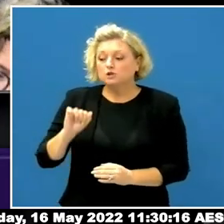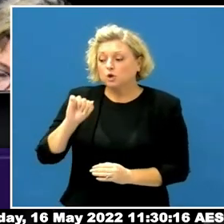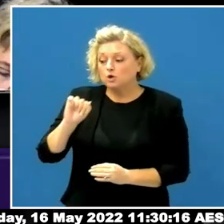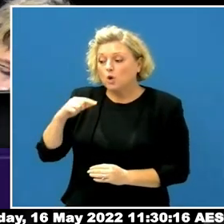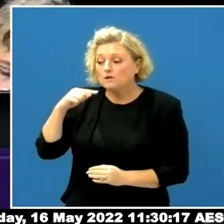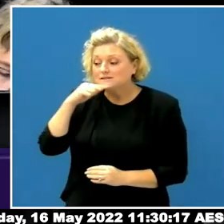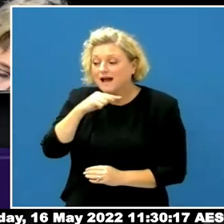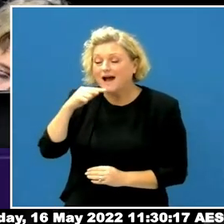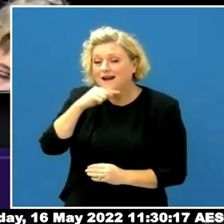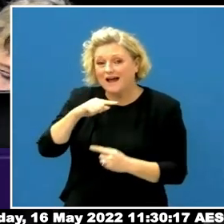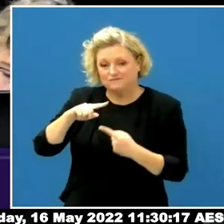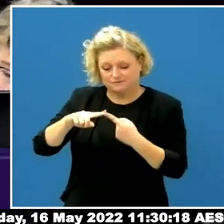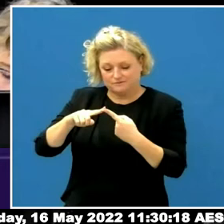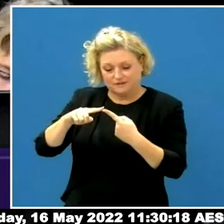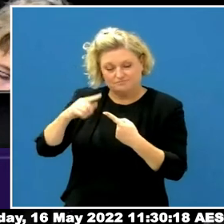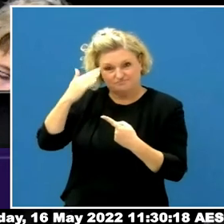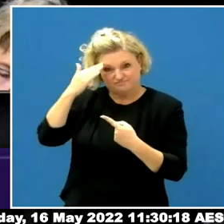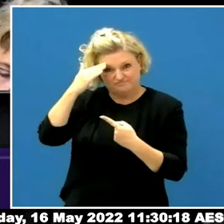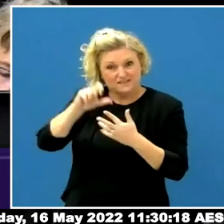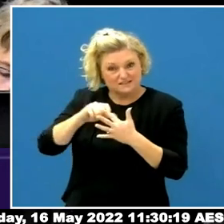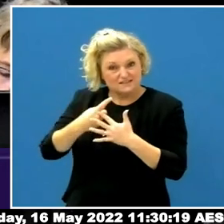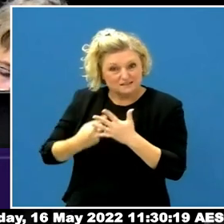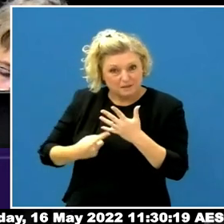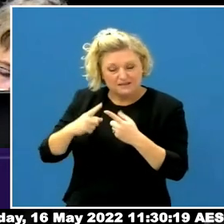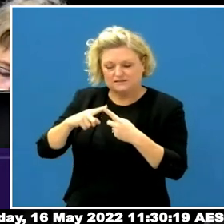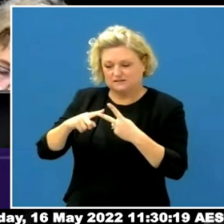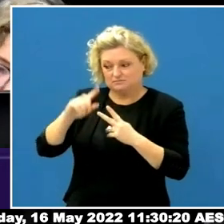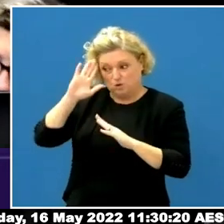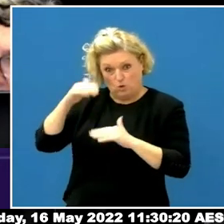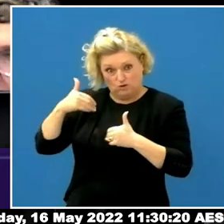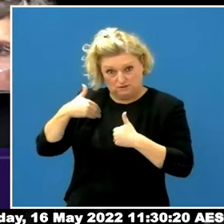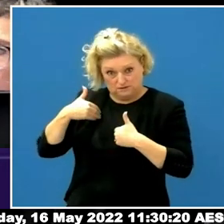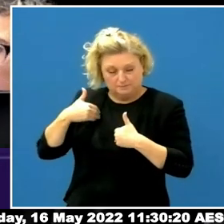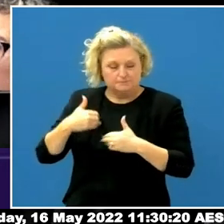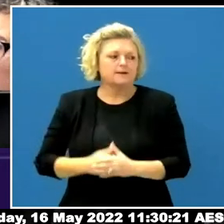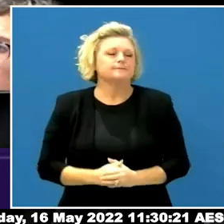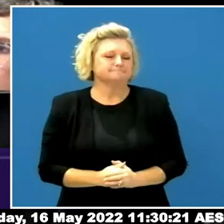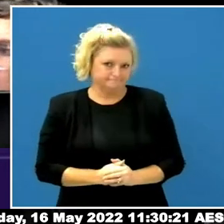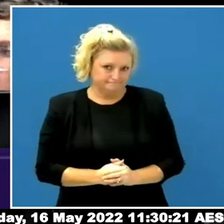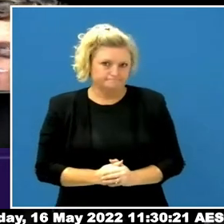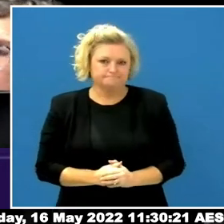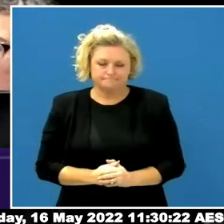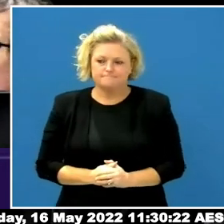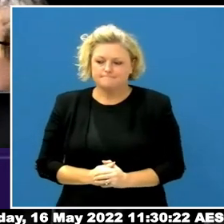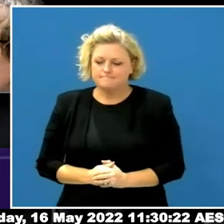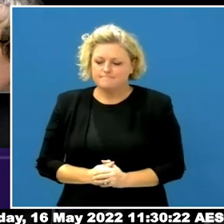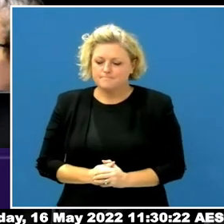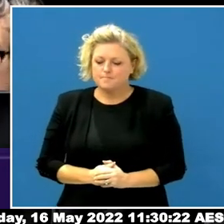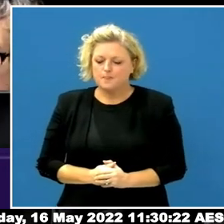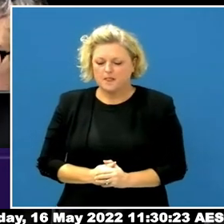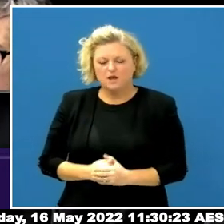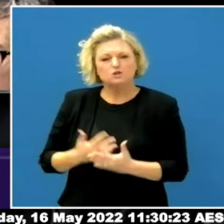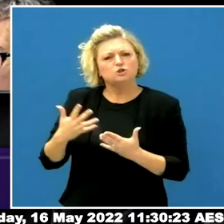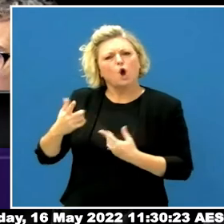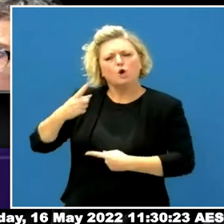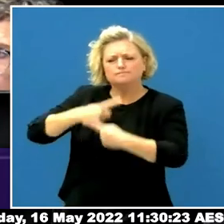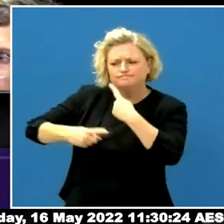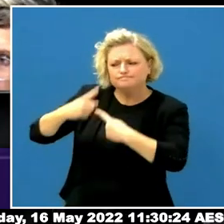Yes, he does, yes. MR FOGARTY: And what support these days does he need, in a broad sense? SALLY: Personal care.